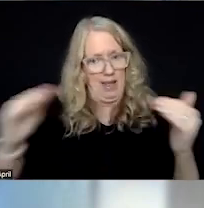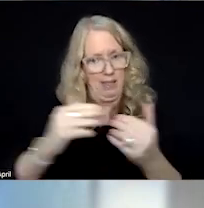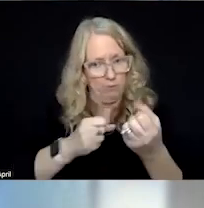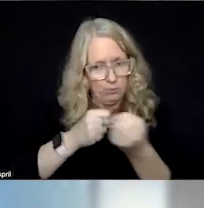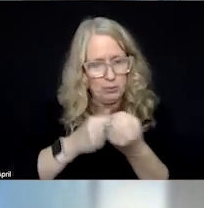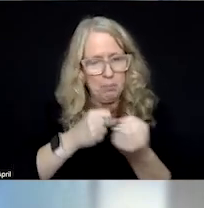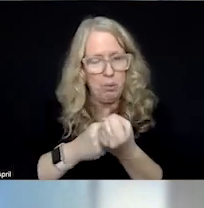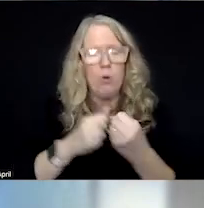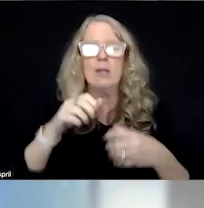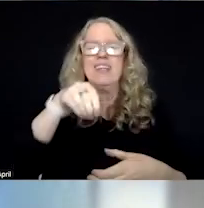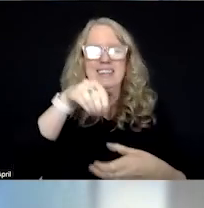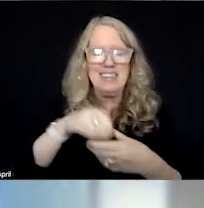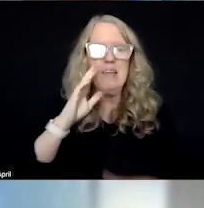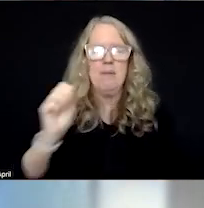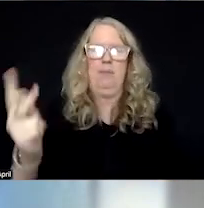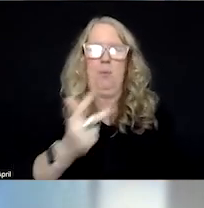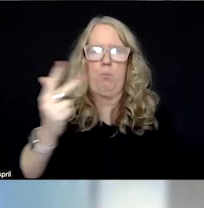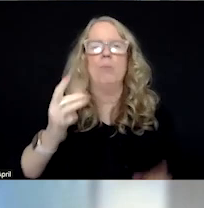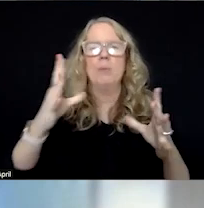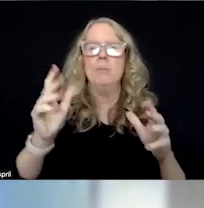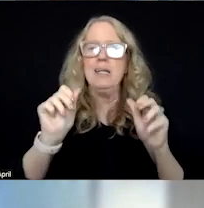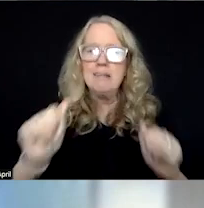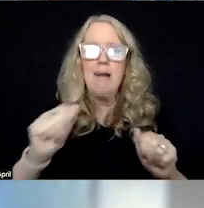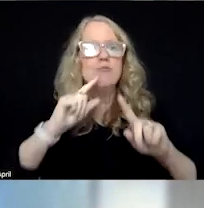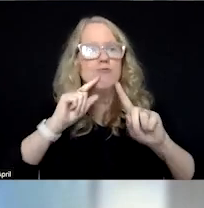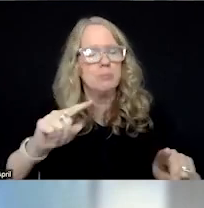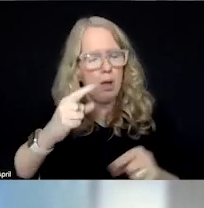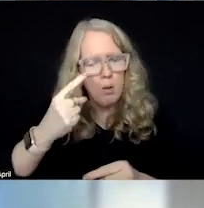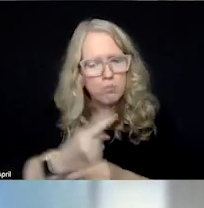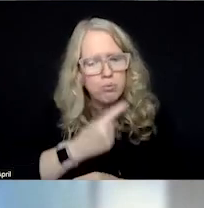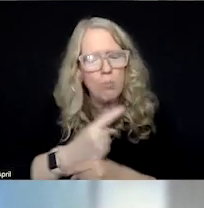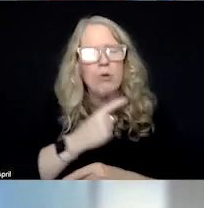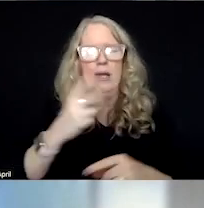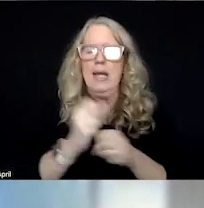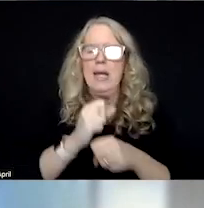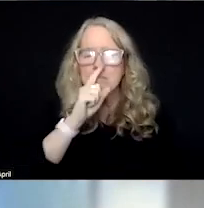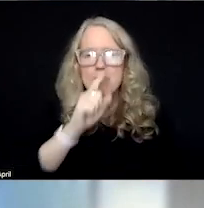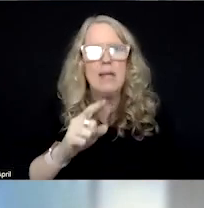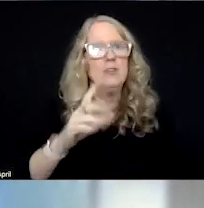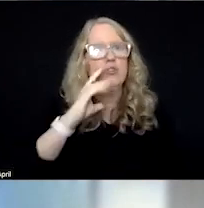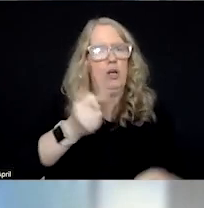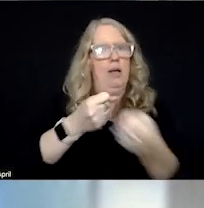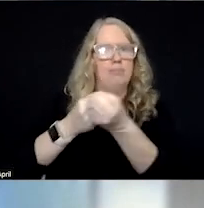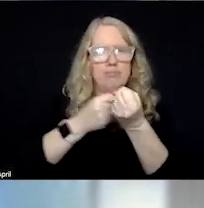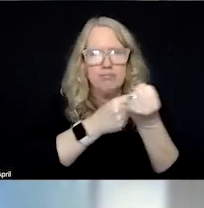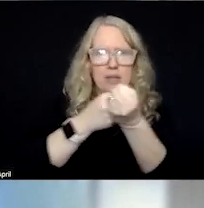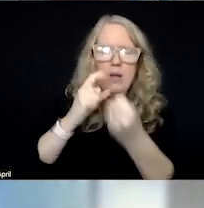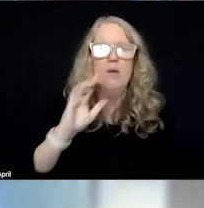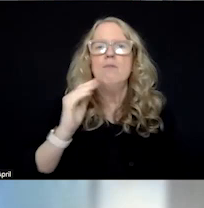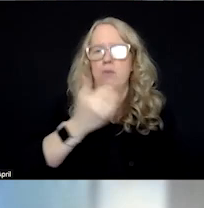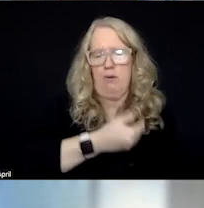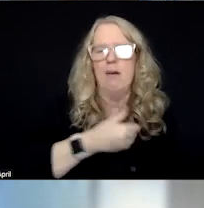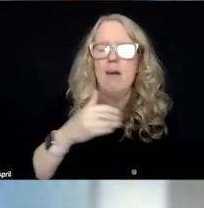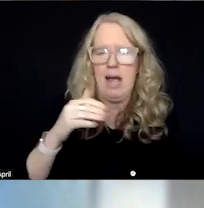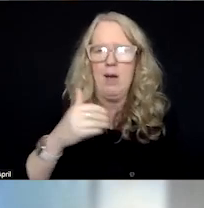WITHIN MOBILE CRISIS TO RESPOND APPROPRIATELY AND HAVE THE CLINICAL SUPPORT FOR THOSE MEMBERS.